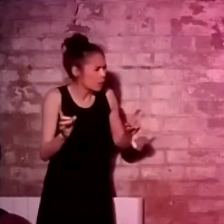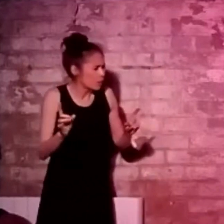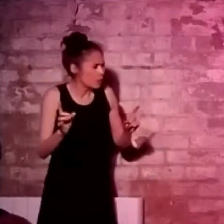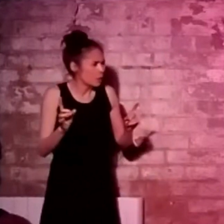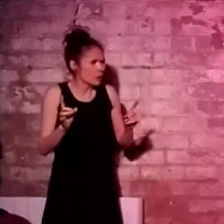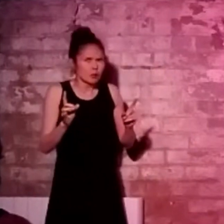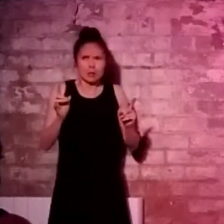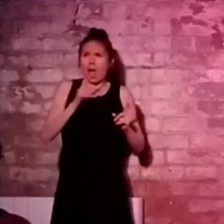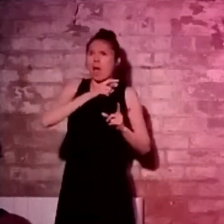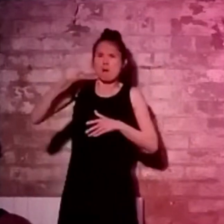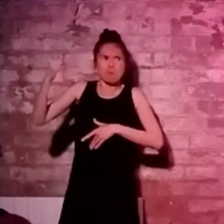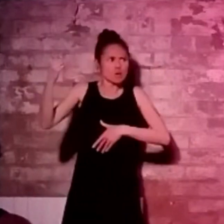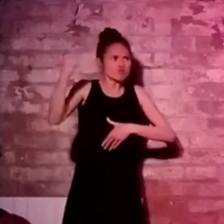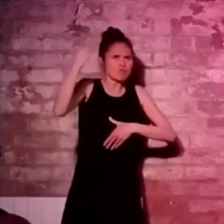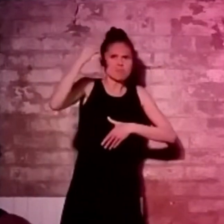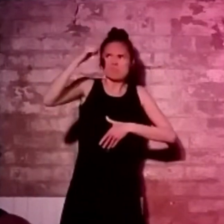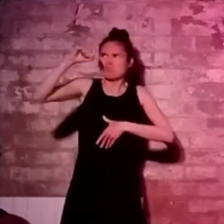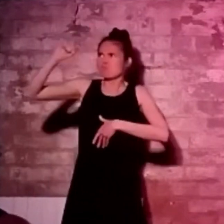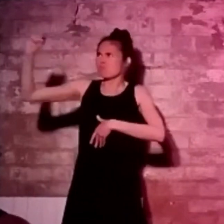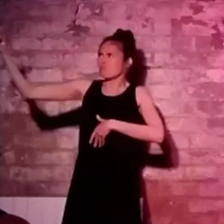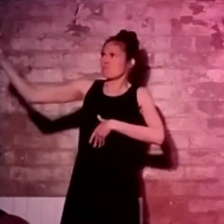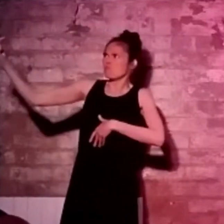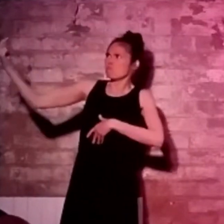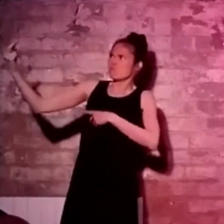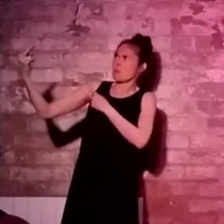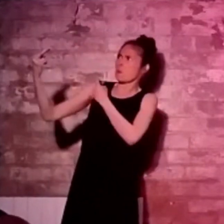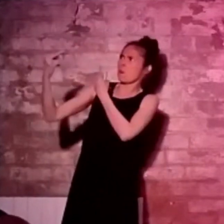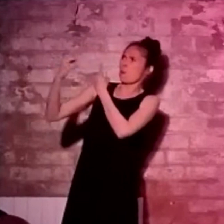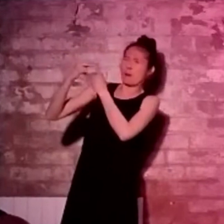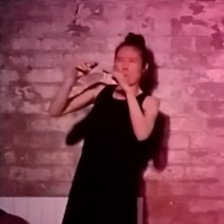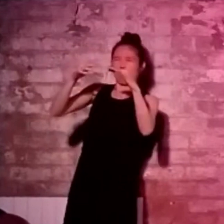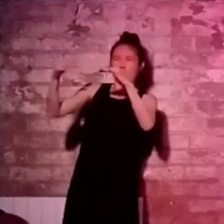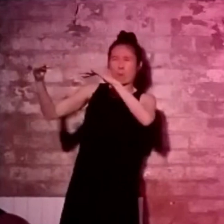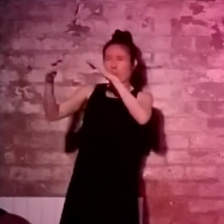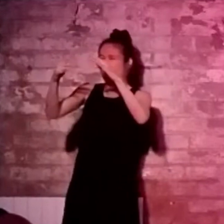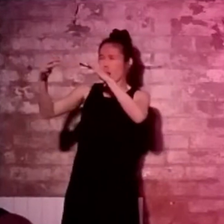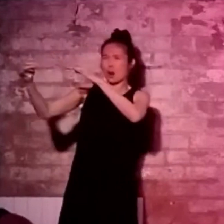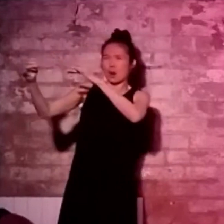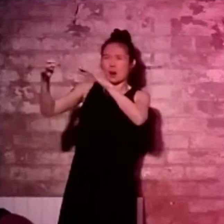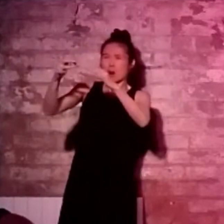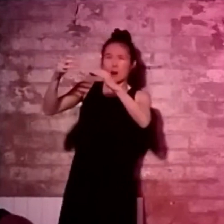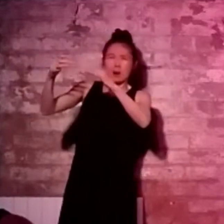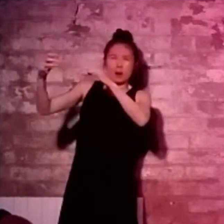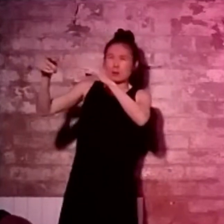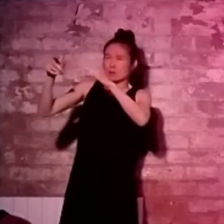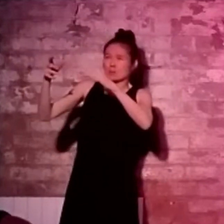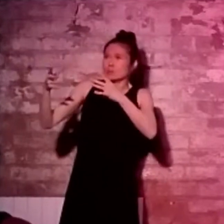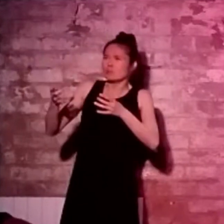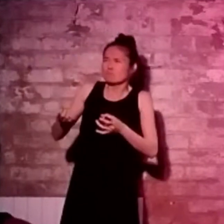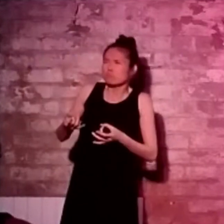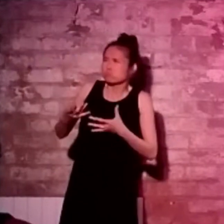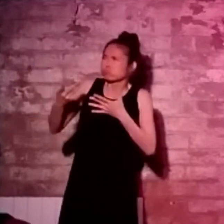She came for me. The campaign already rageth. Such learned fury as only a soldier knows.